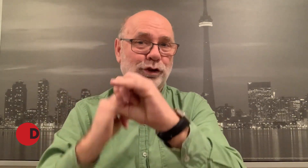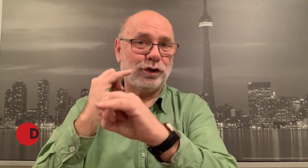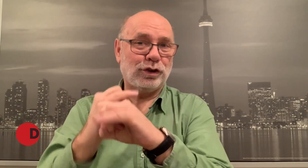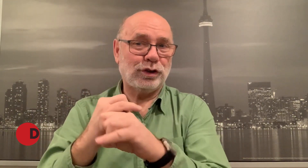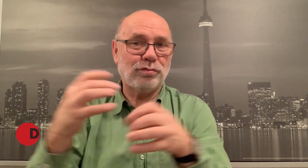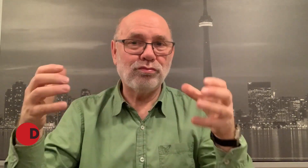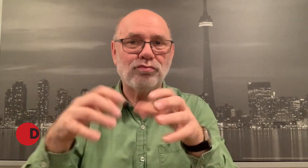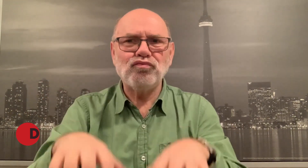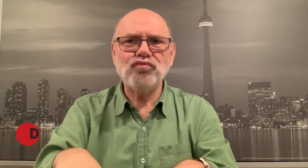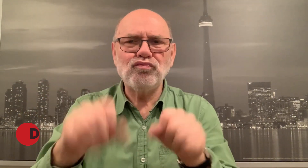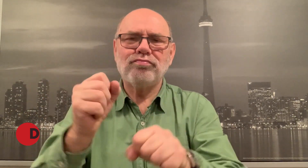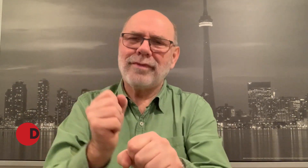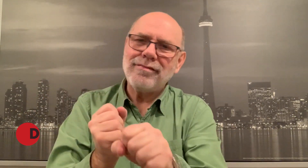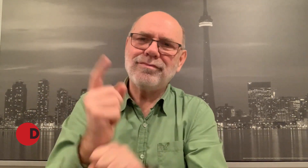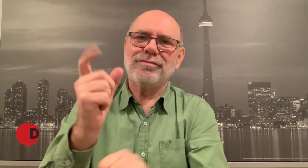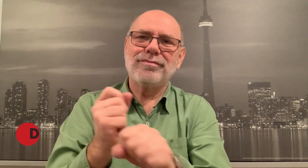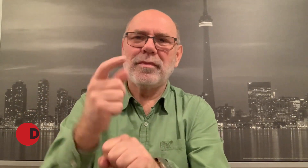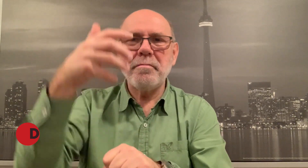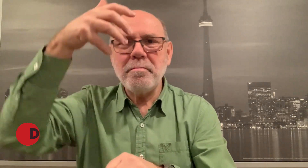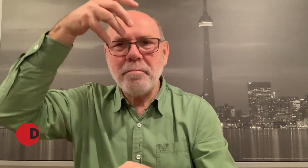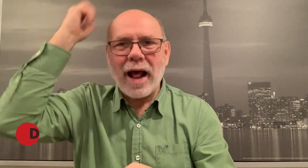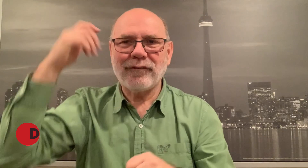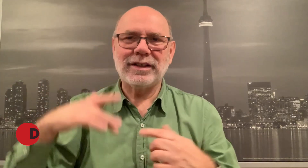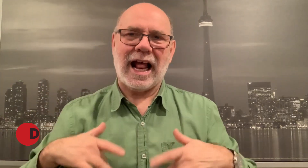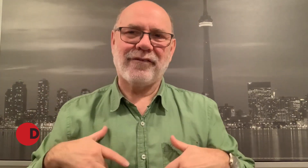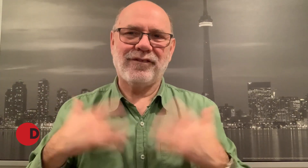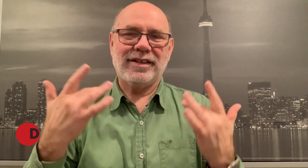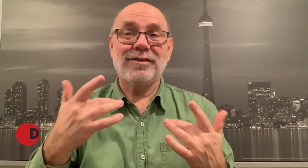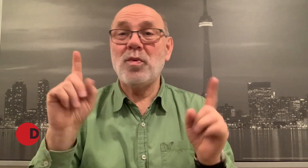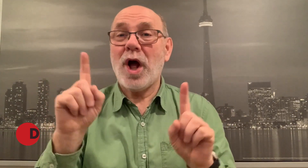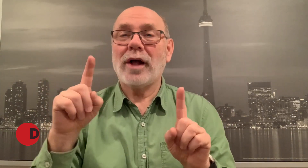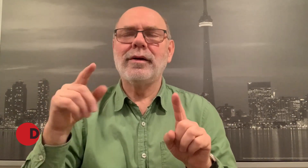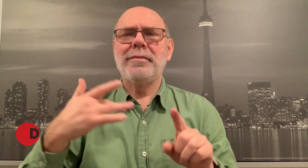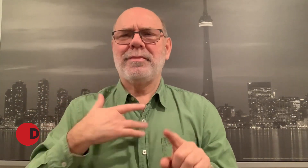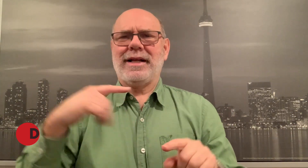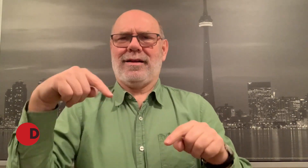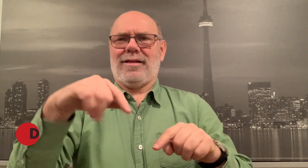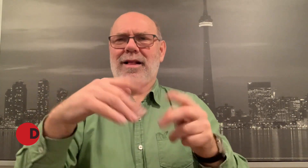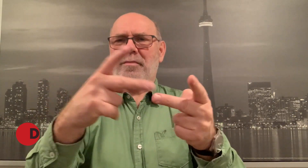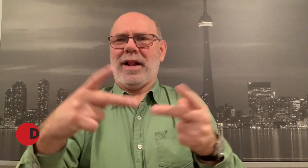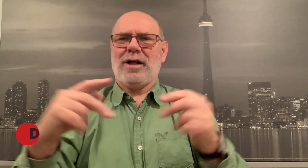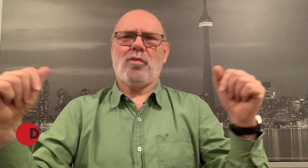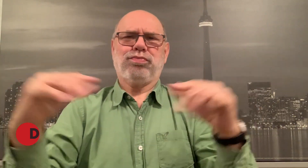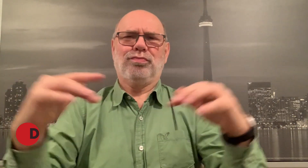with Lions Clubs International (Service Club). The annual Mayfest